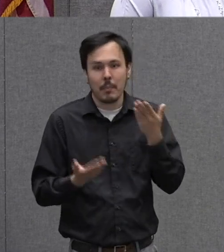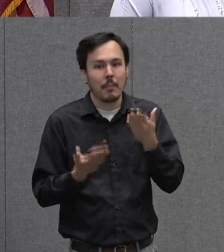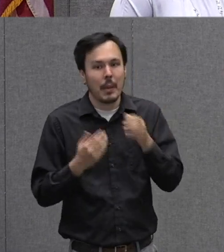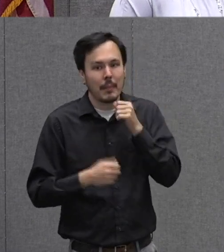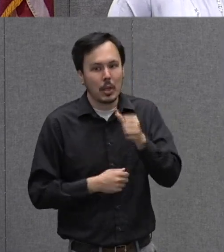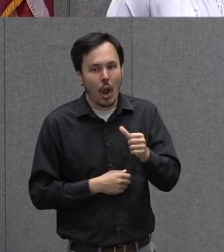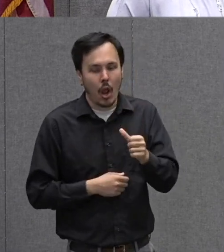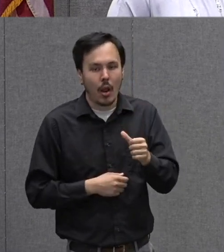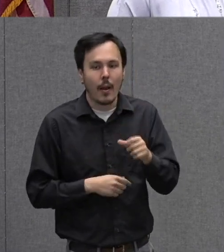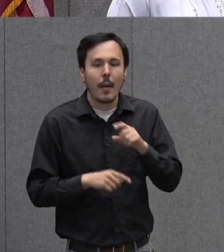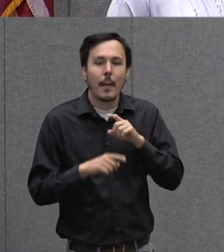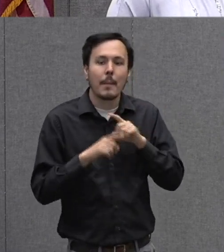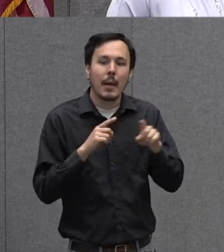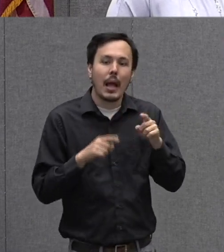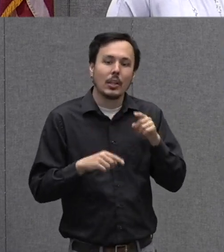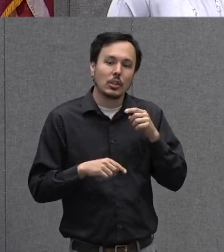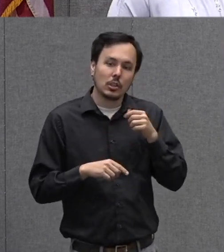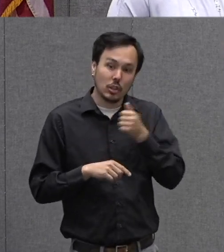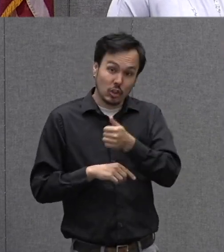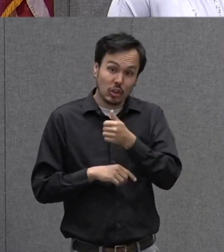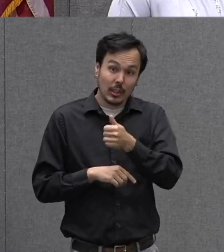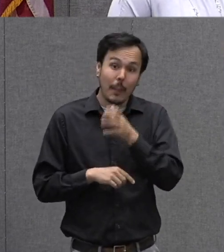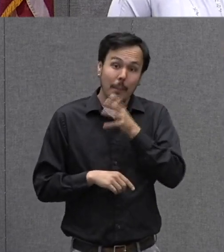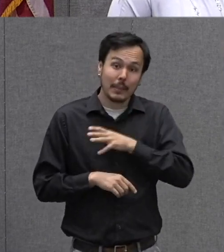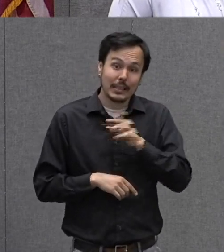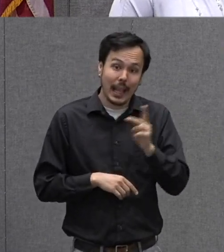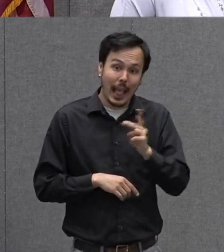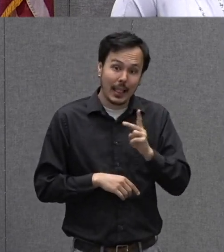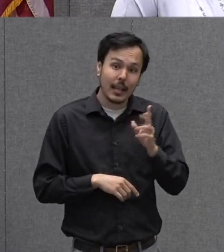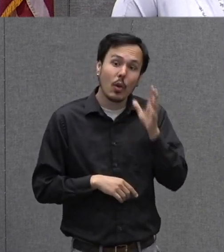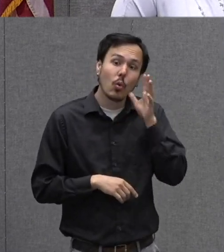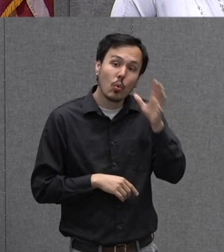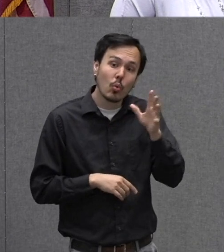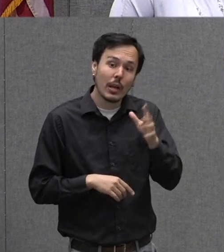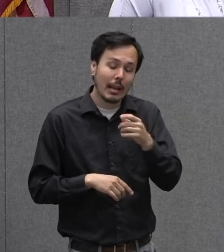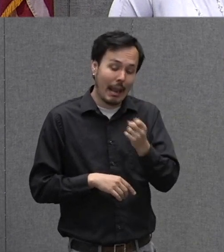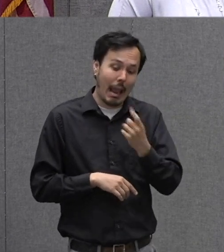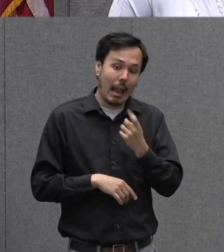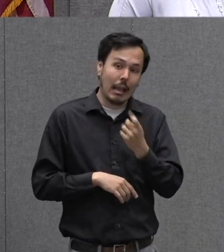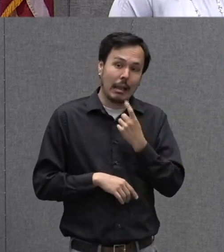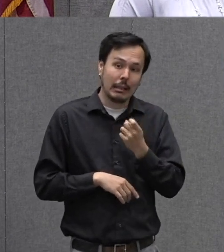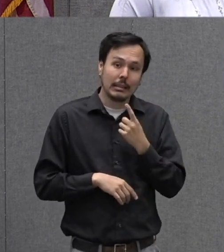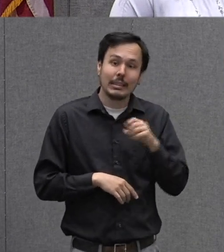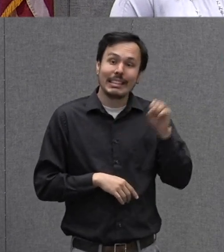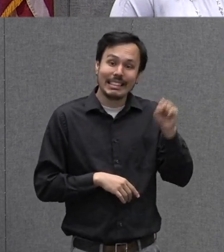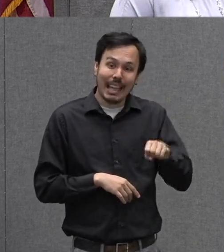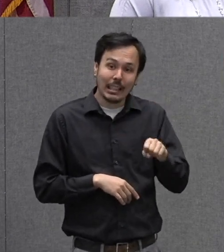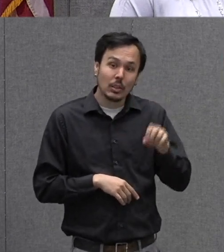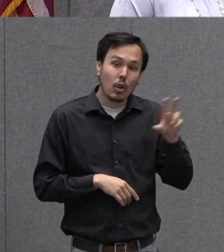About an object that I have hidden. If she gets it right, I'm gonna tell her yes.